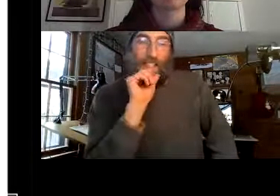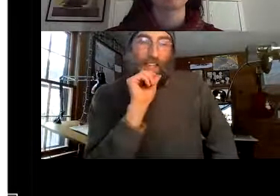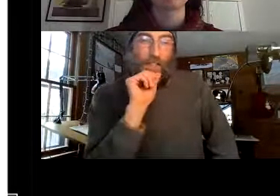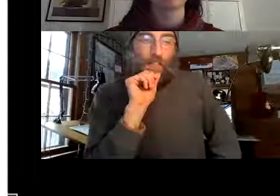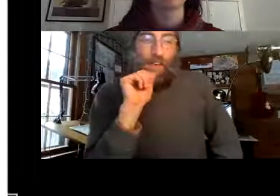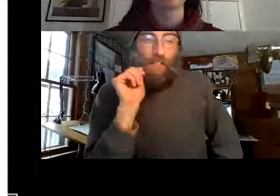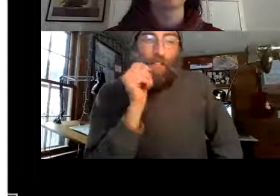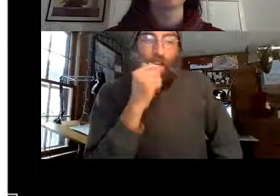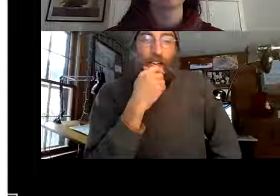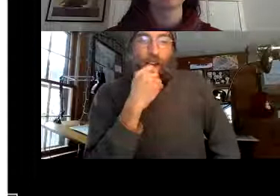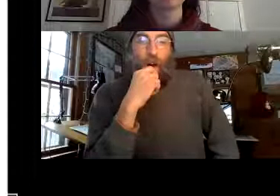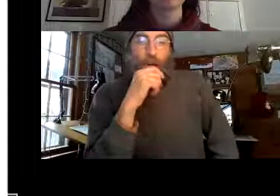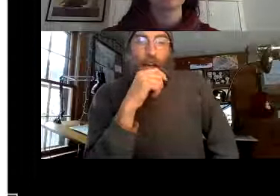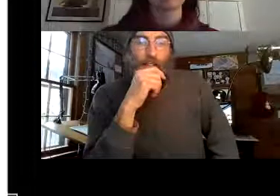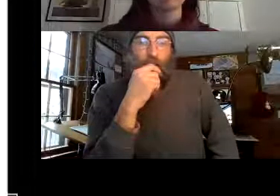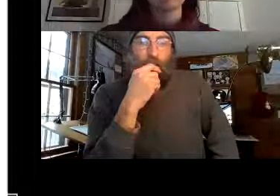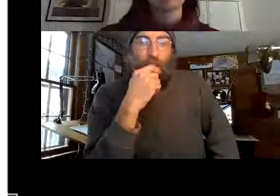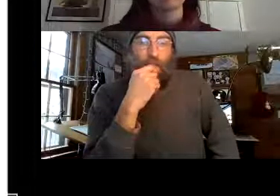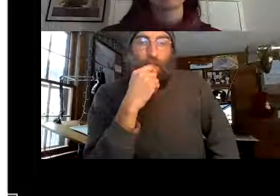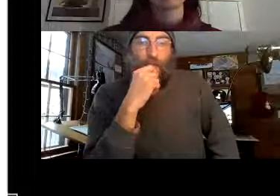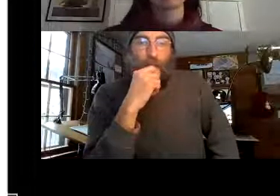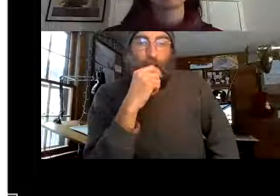so I'll just have Nurse Sarah Lowe say it: "Oh yes, such a school has been